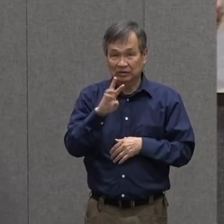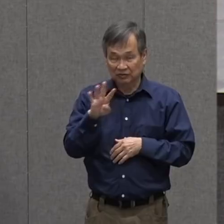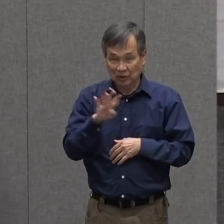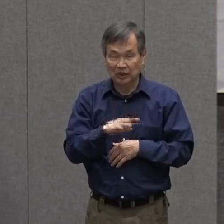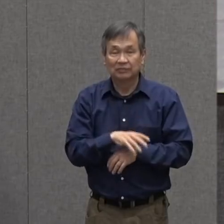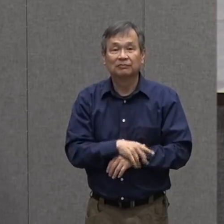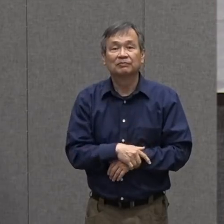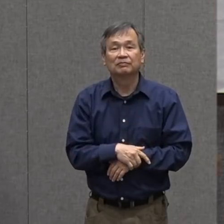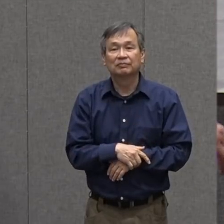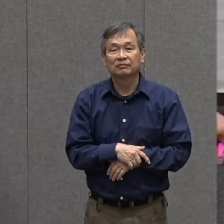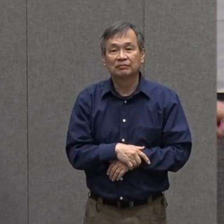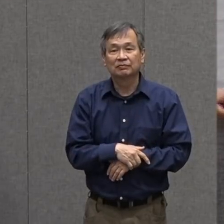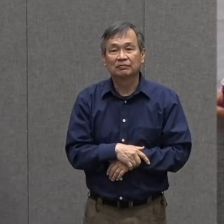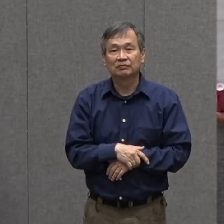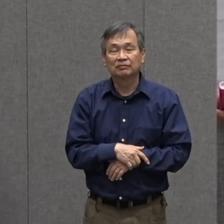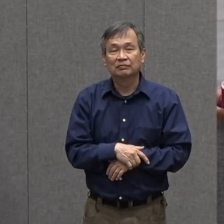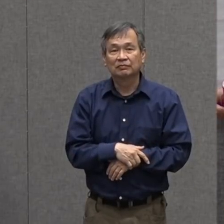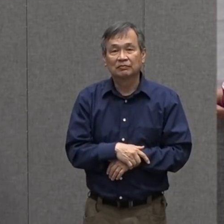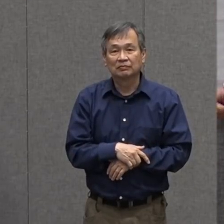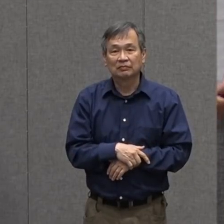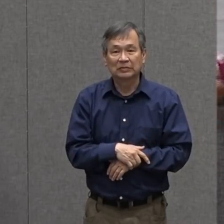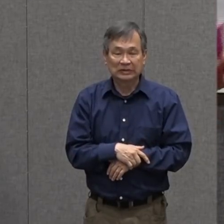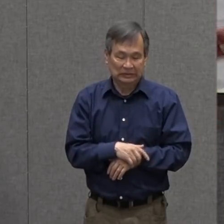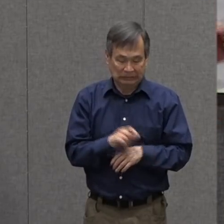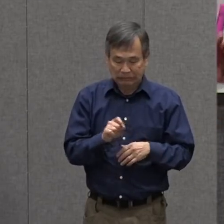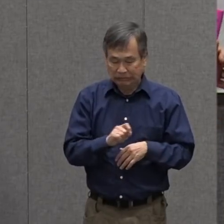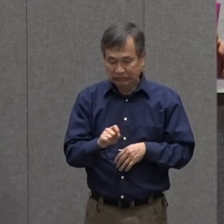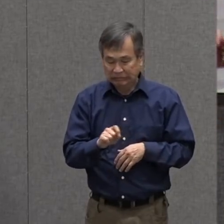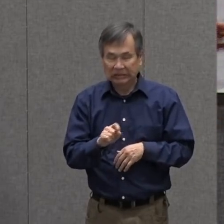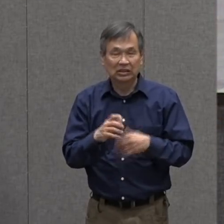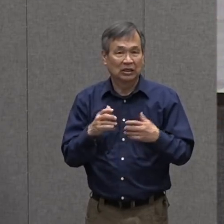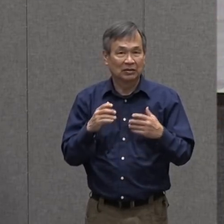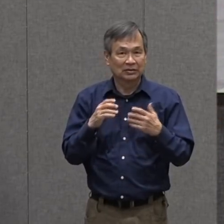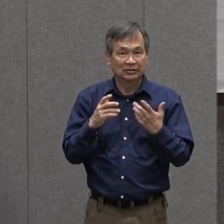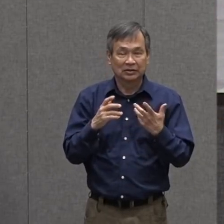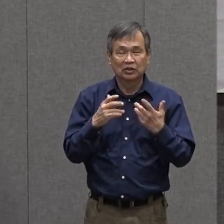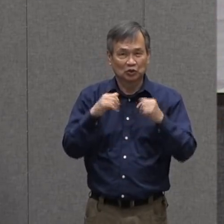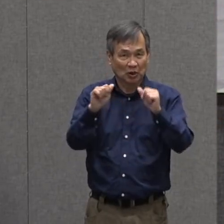So I don't know if I'm gonna have enough space to get it in there. But let's try it that way.